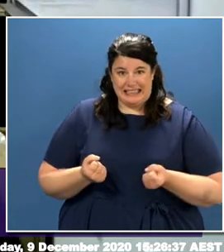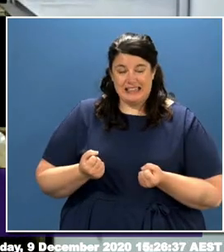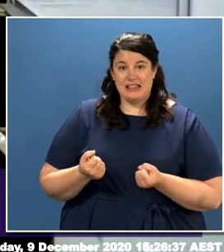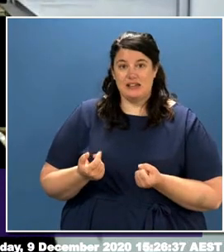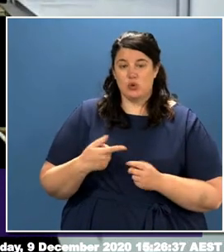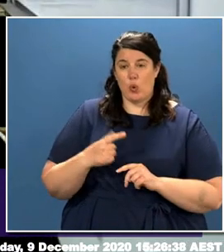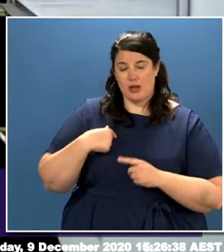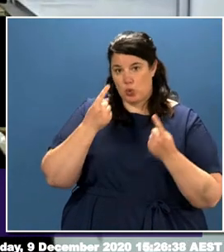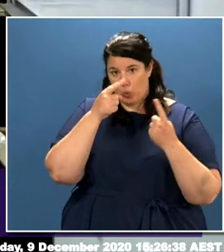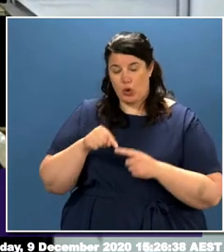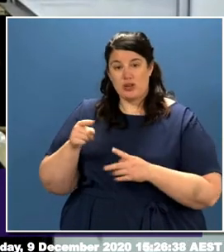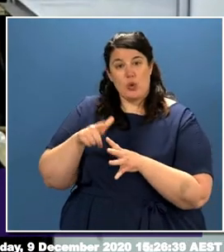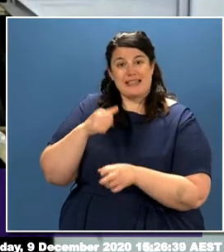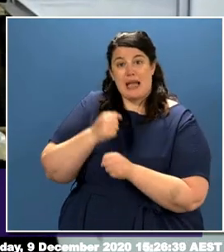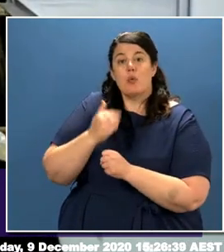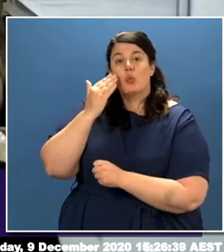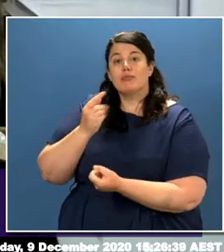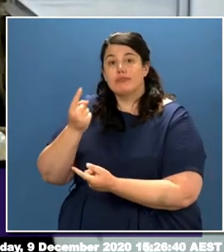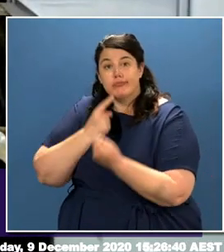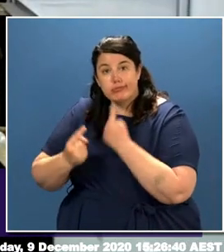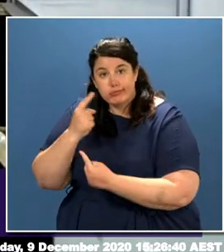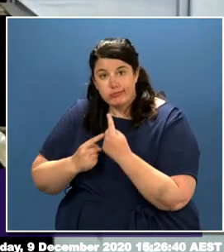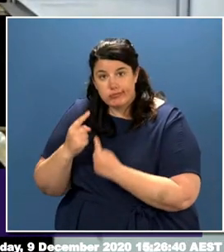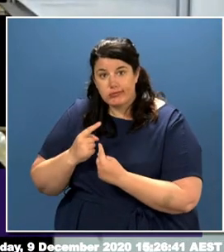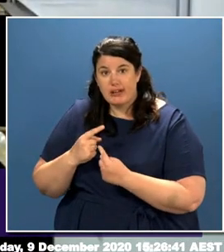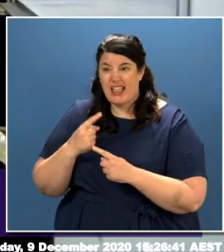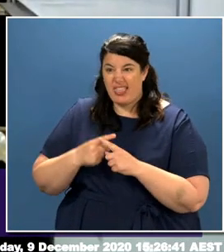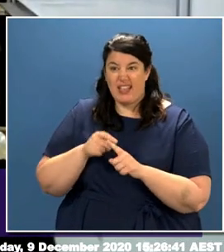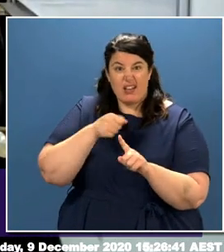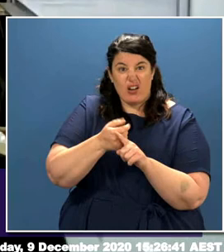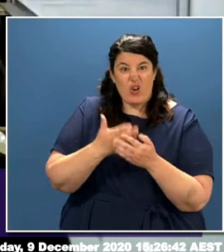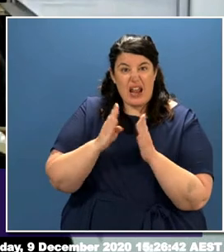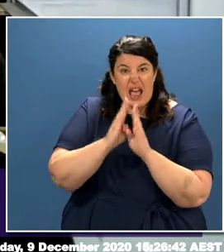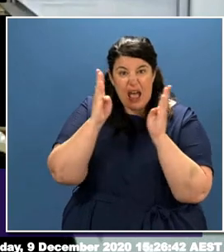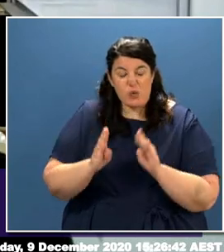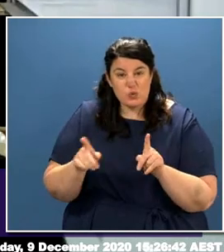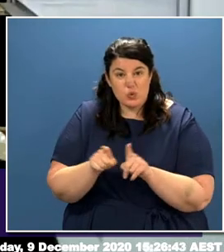So I'll read this example and then the implications on housing. So, she talks, yes because